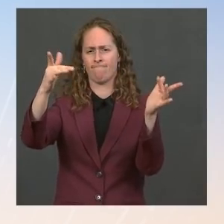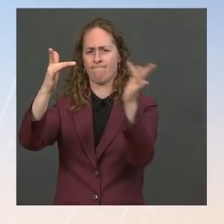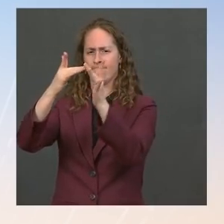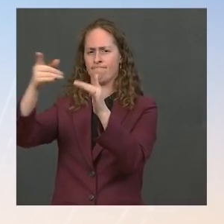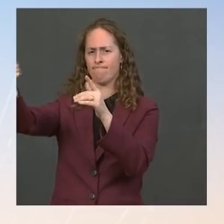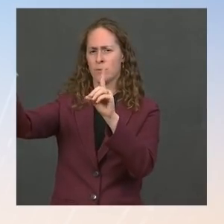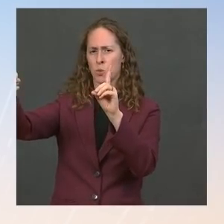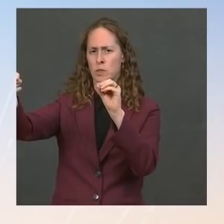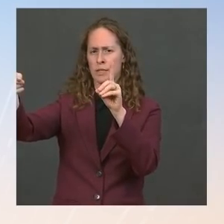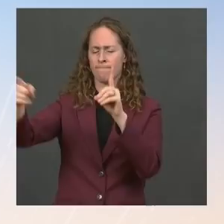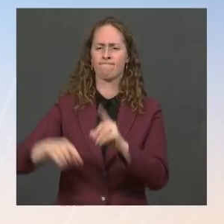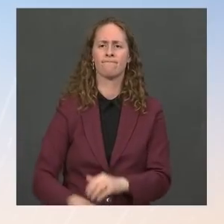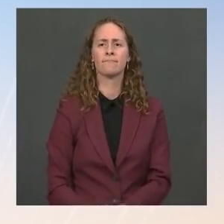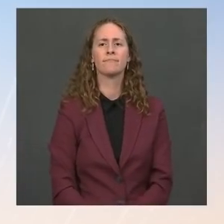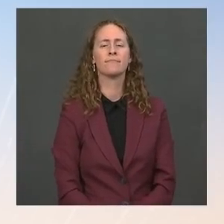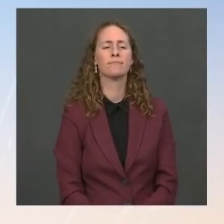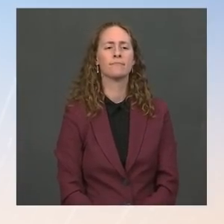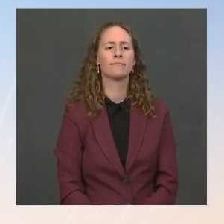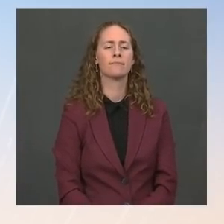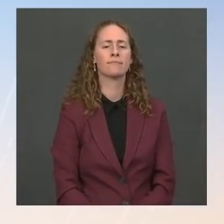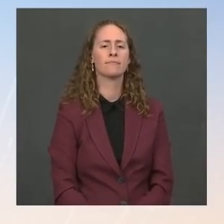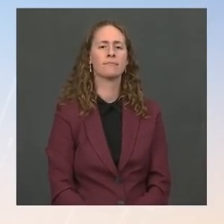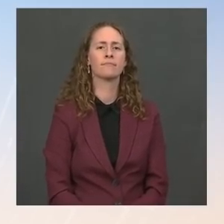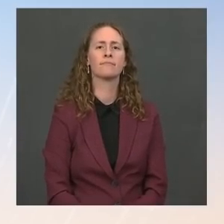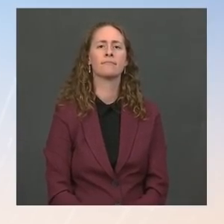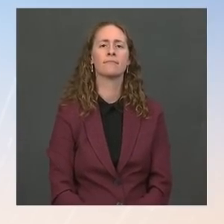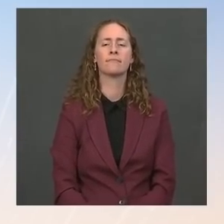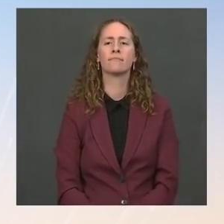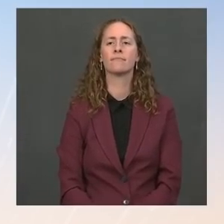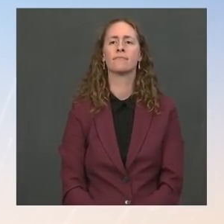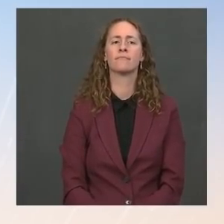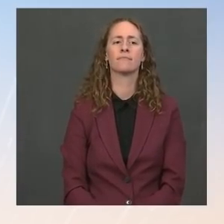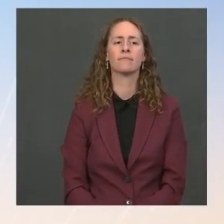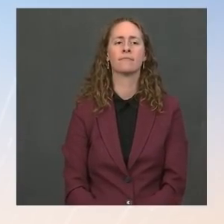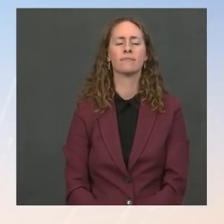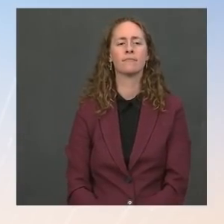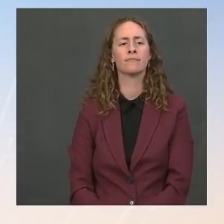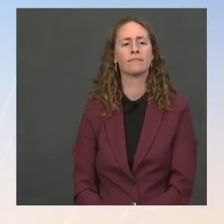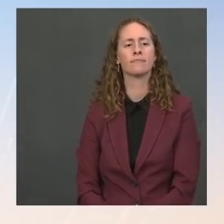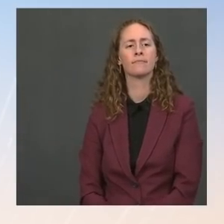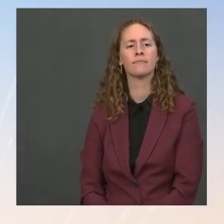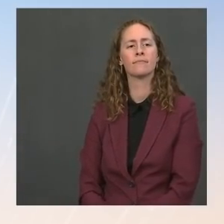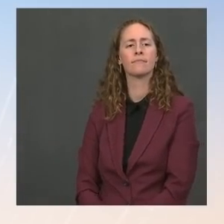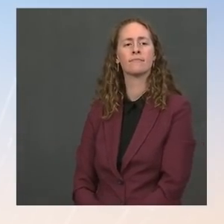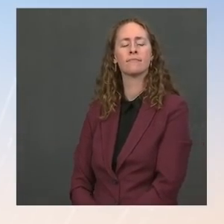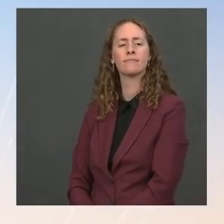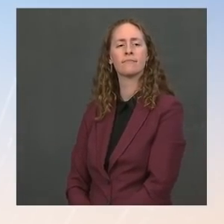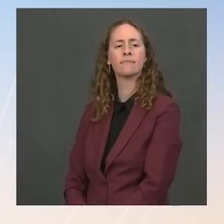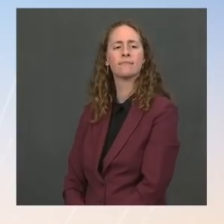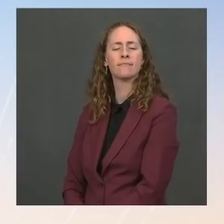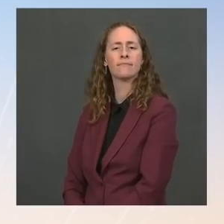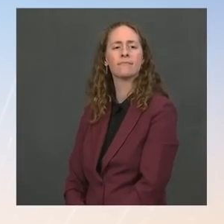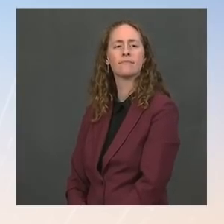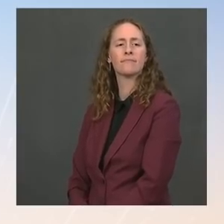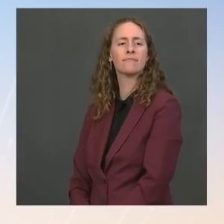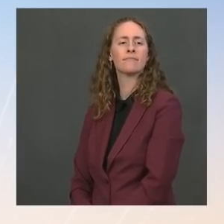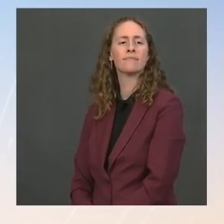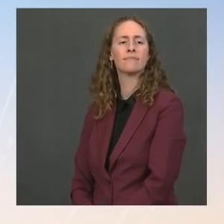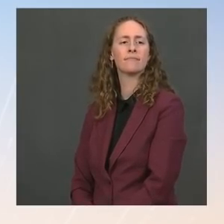on national -- on international travel. Do you know if there's any discussion, right now, about how the U.S. will decide who is vaccinated,